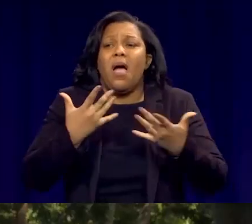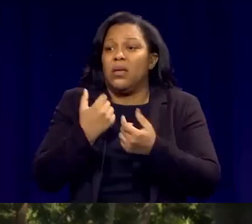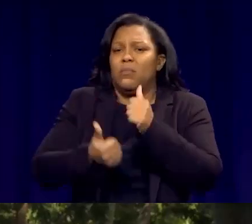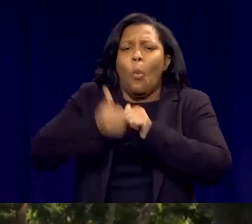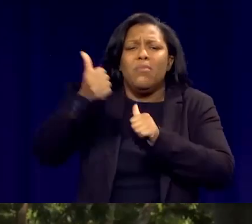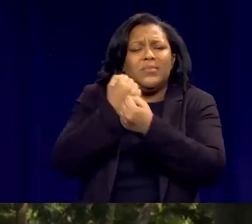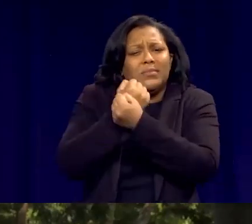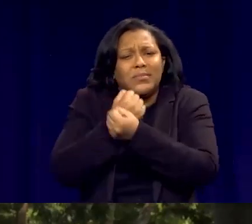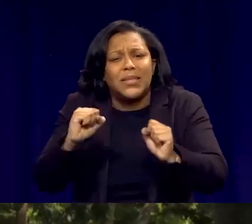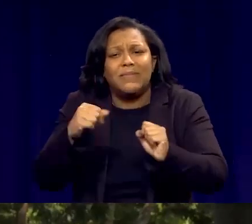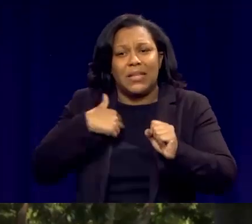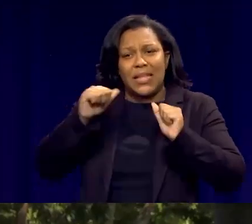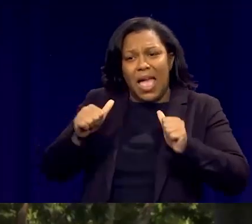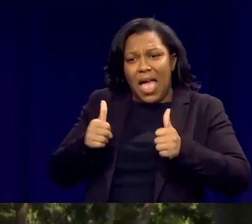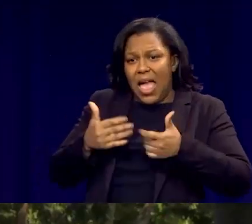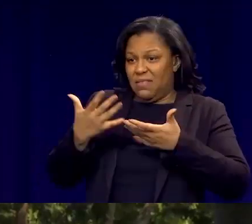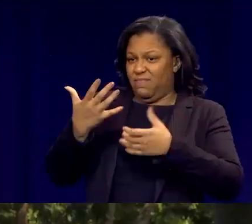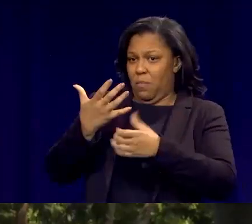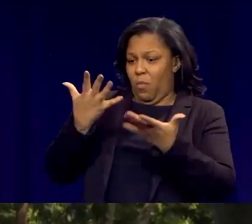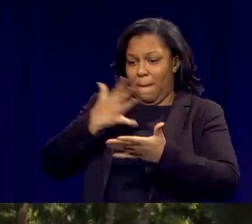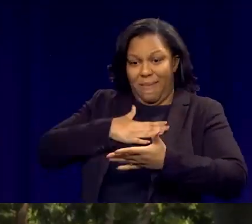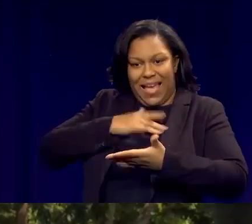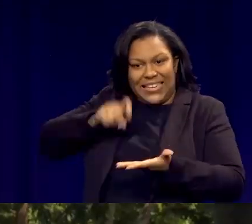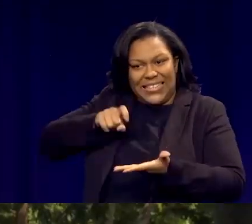what was the safest way for me to get the care that I needed?